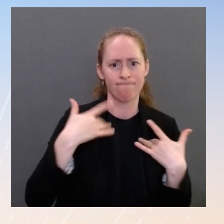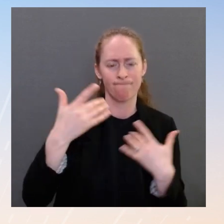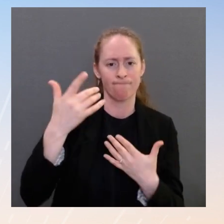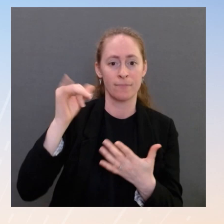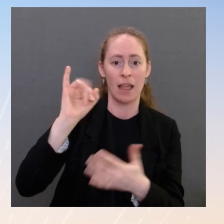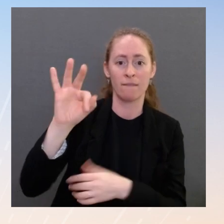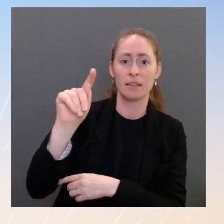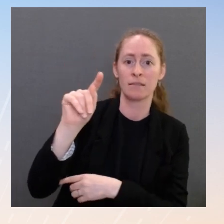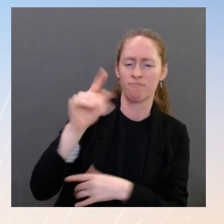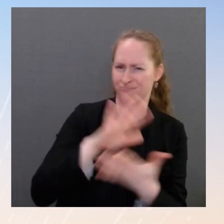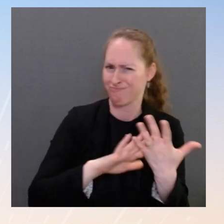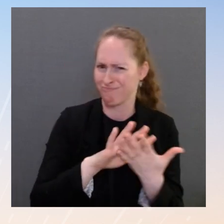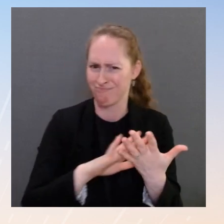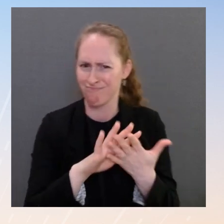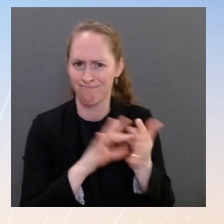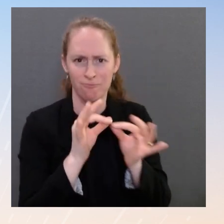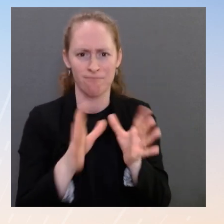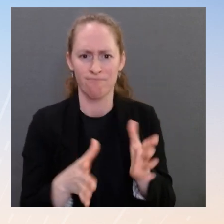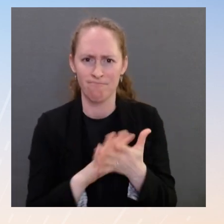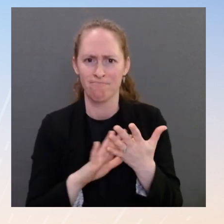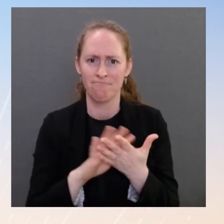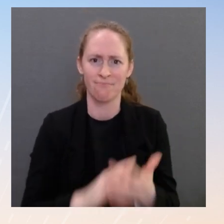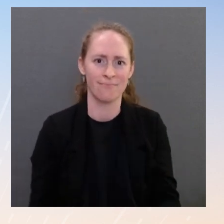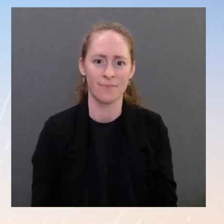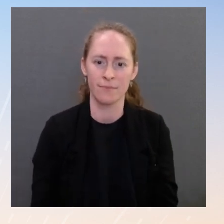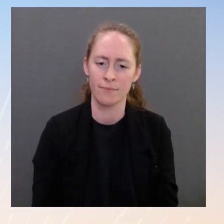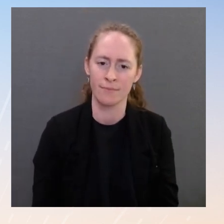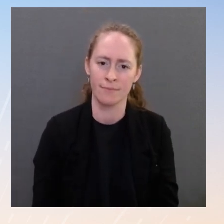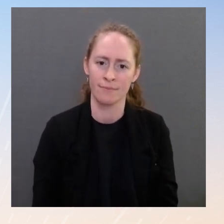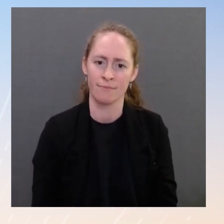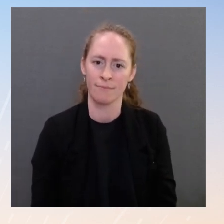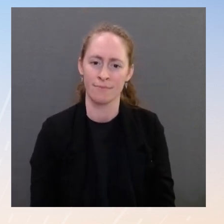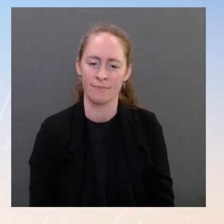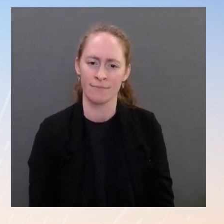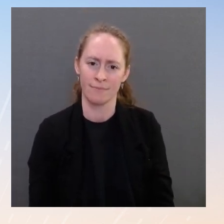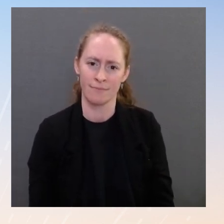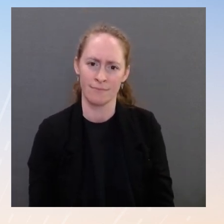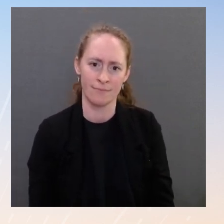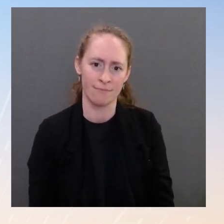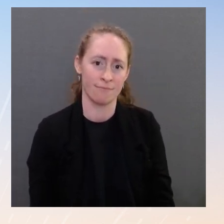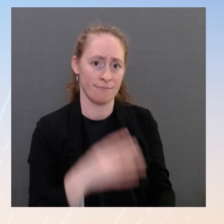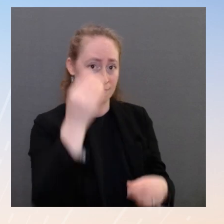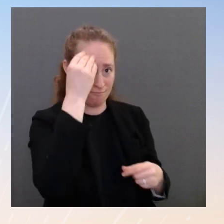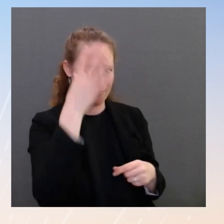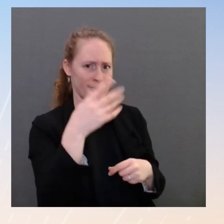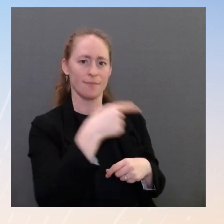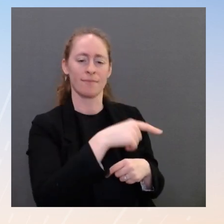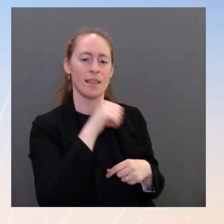not an immigration plan or an immigration authority, and it's not meant to be a replacement of. So the determination about where we stand